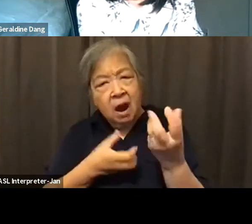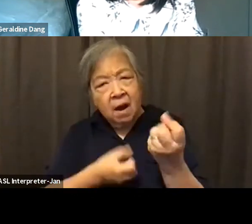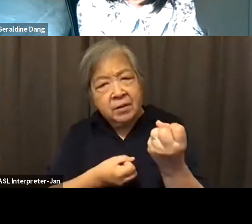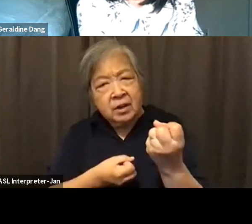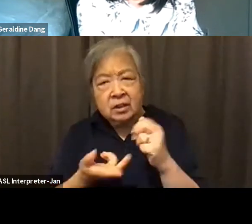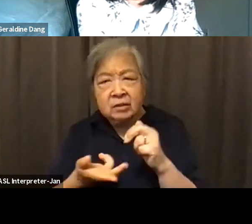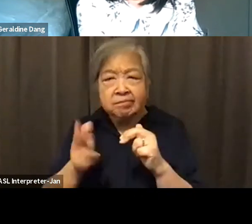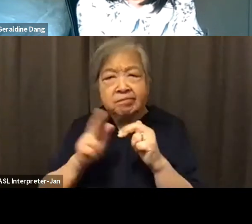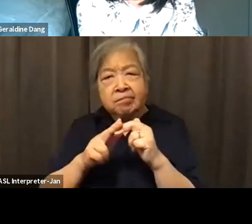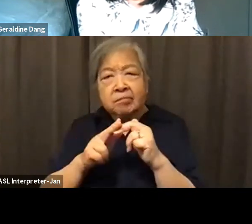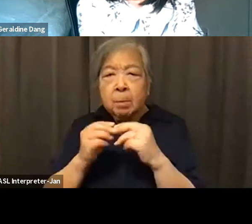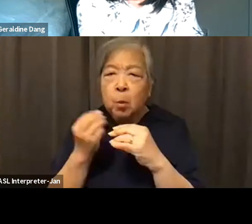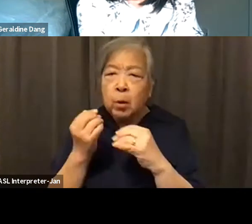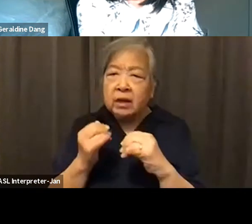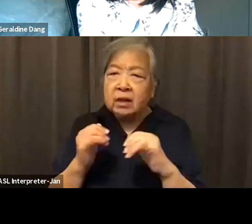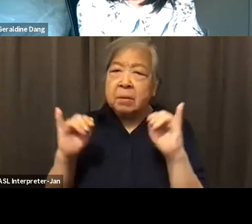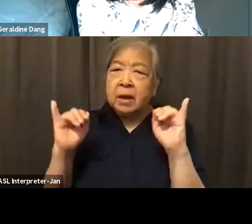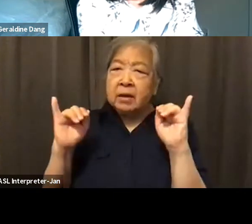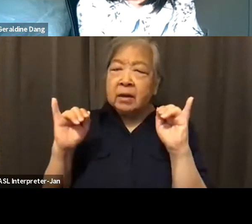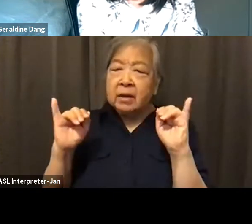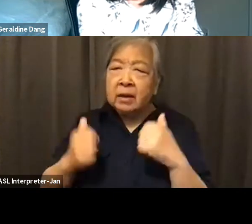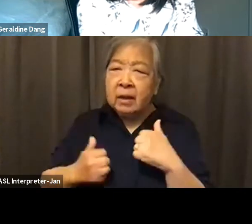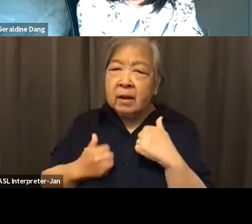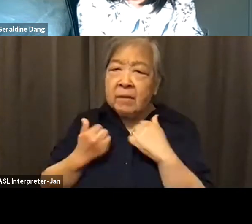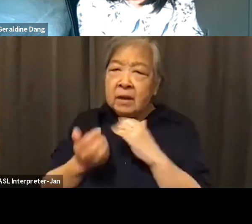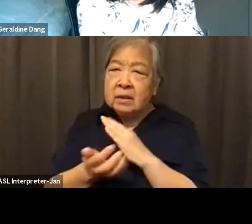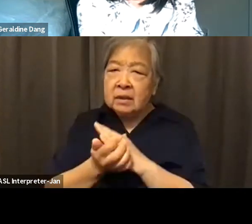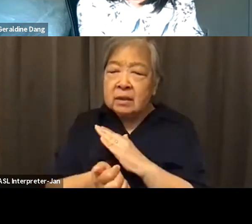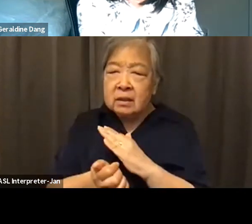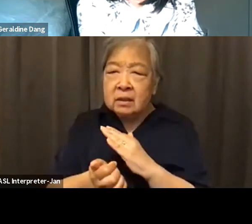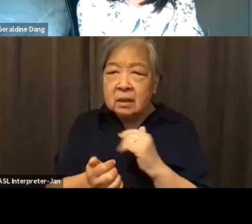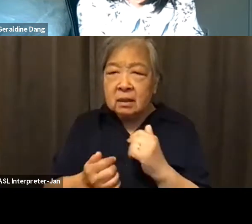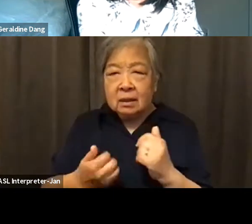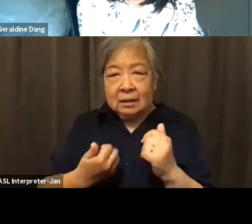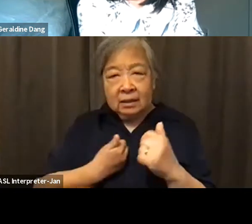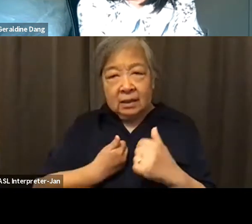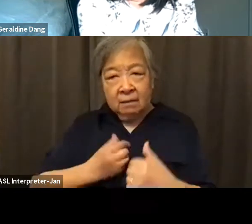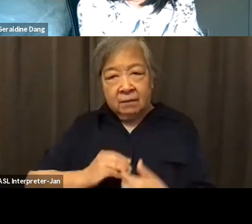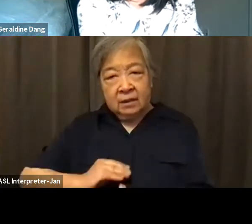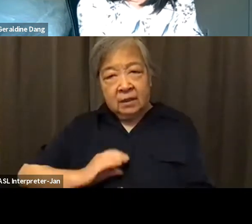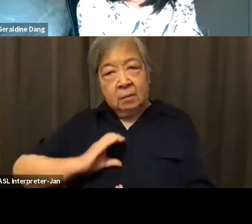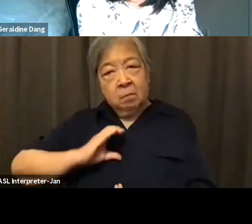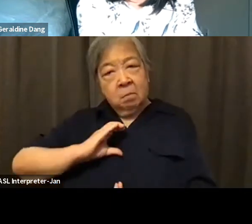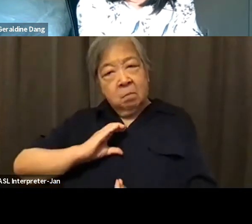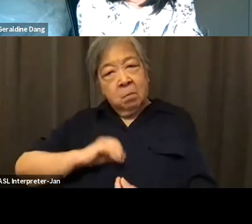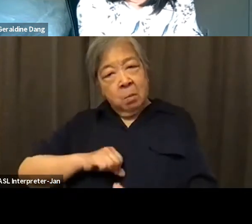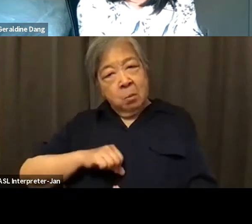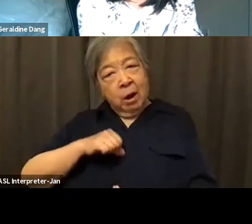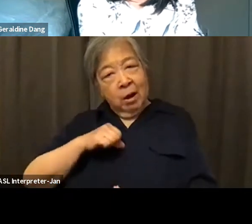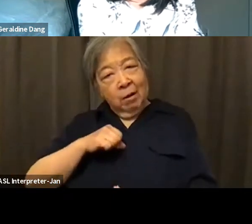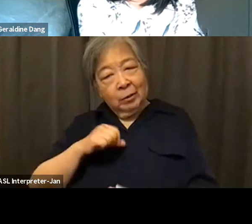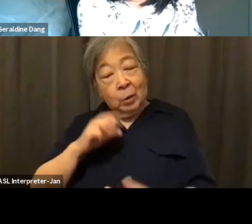skills, improve self esteem, and so I think I hope that more people will seek out international